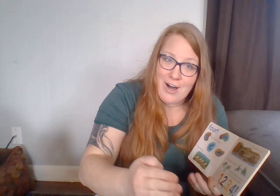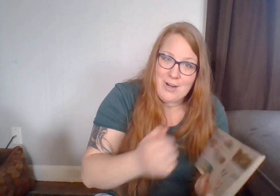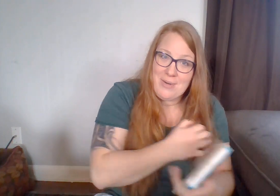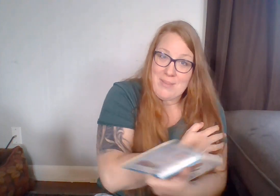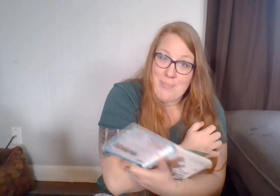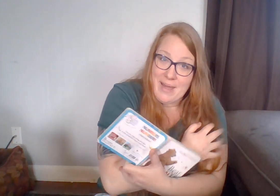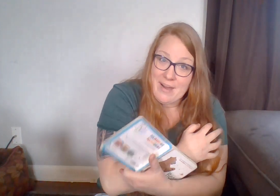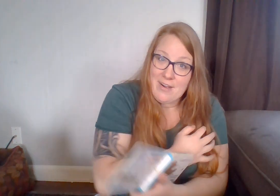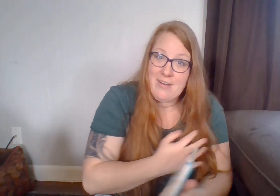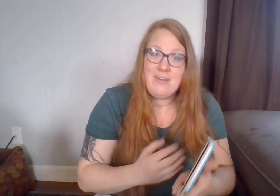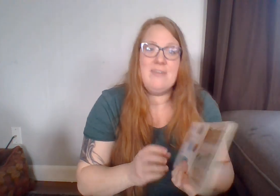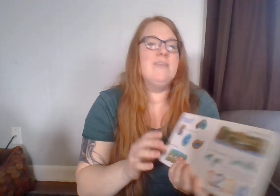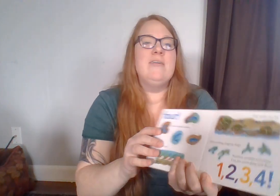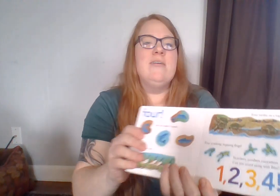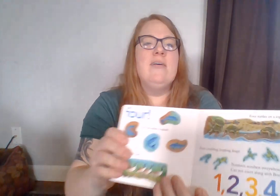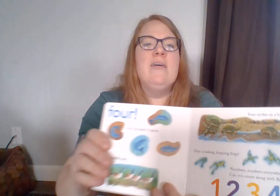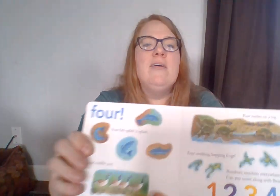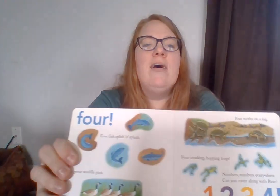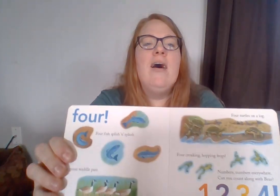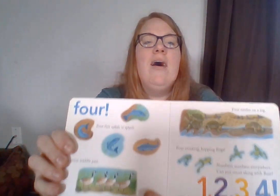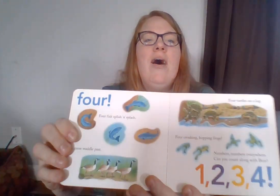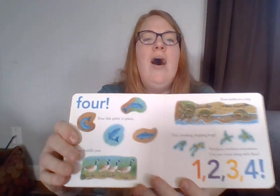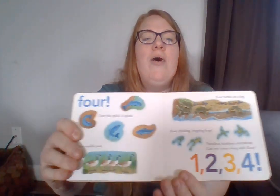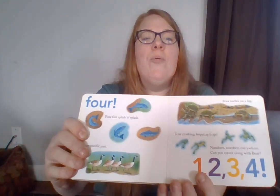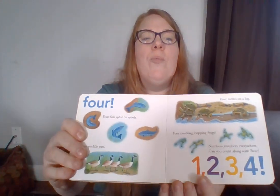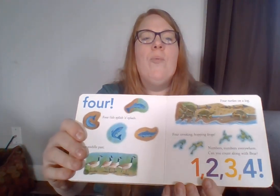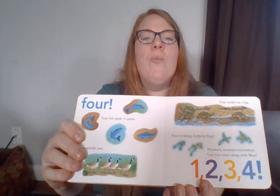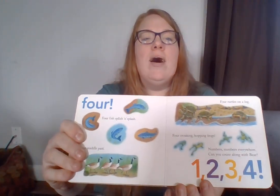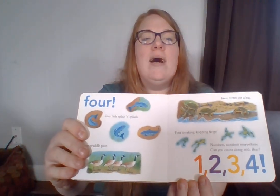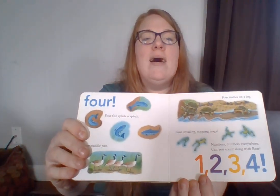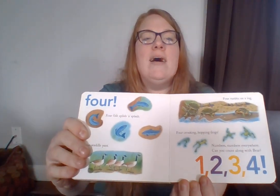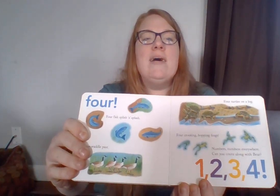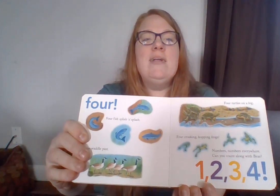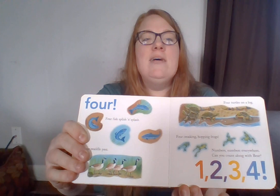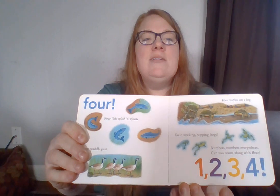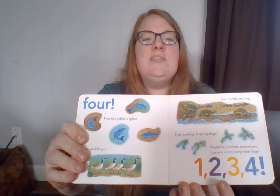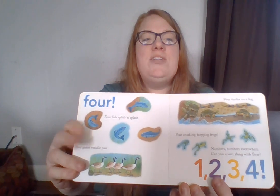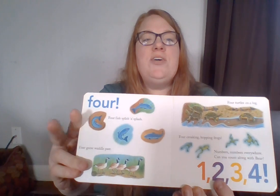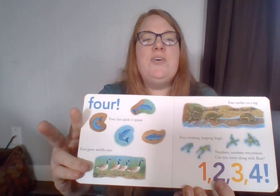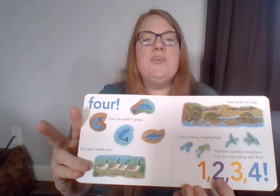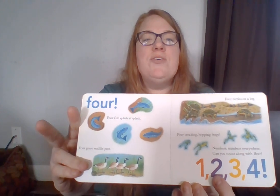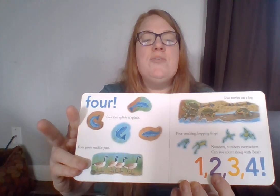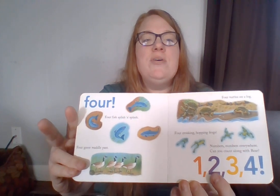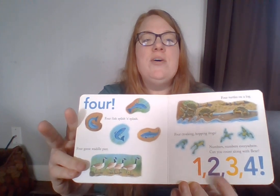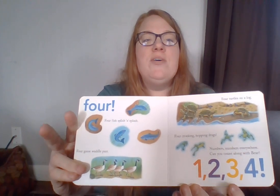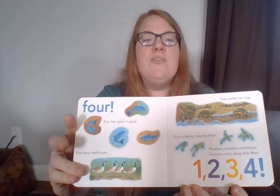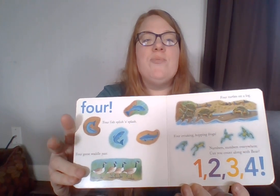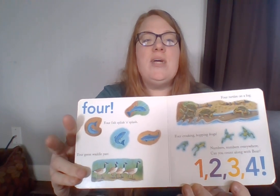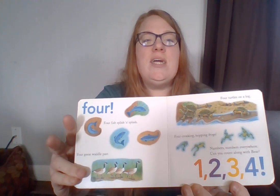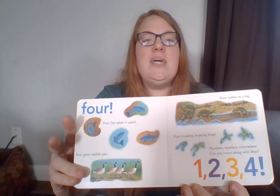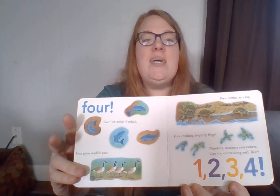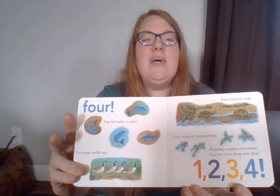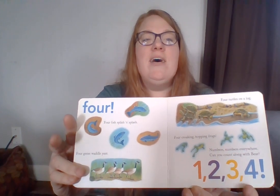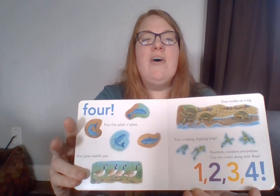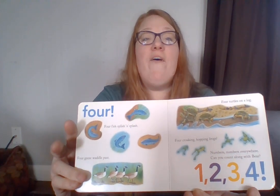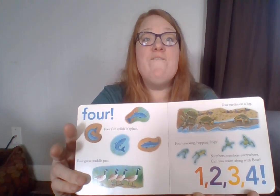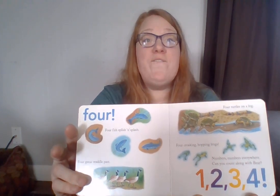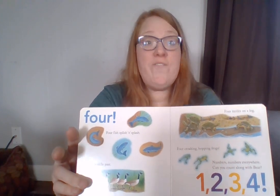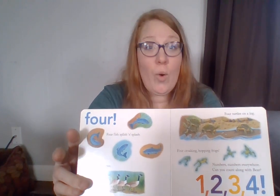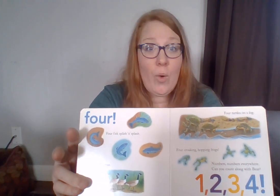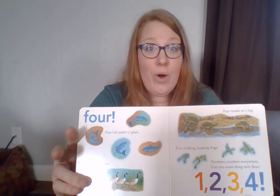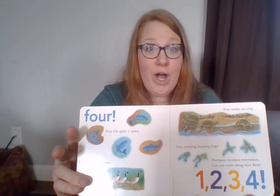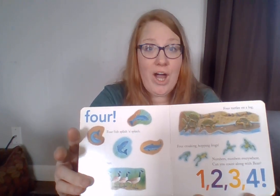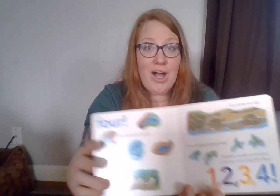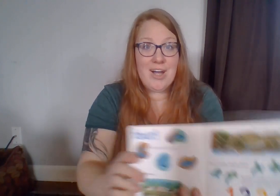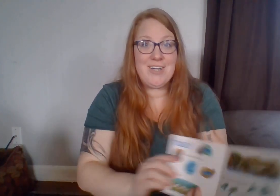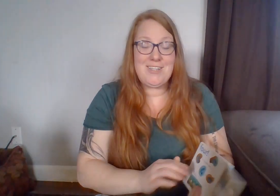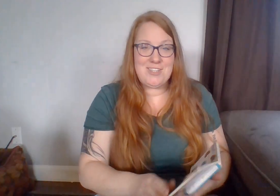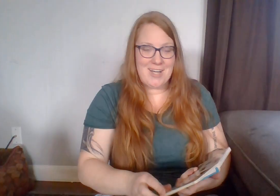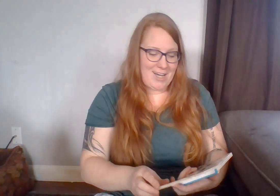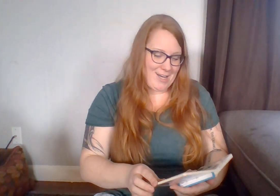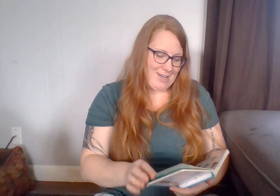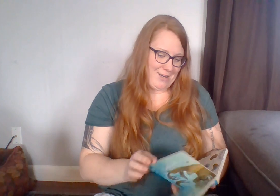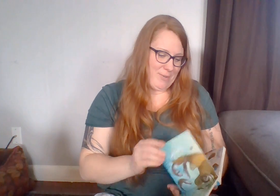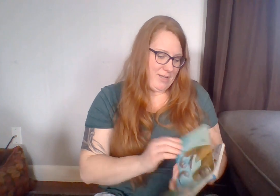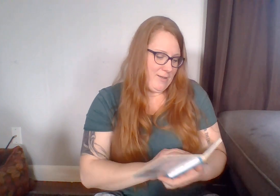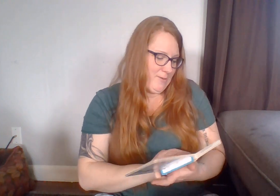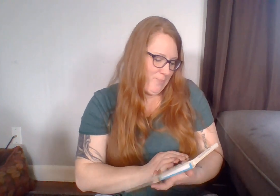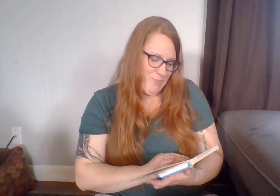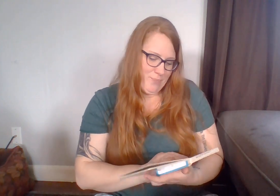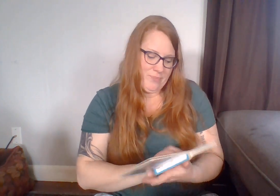with Bear? 1... 2... 3... 4! Good job!